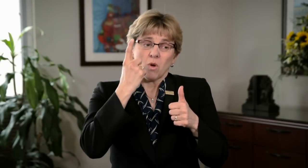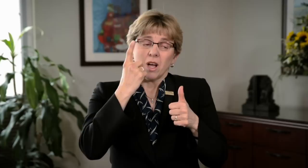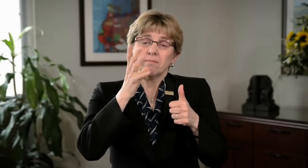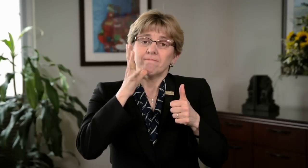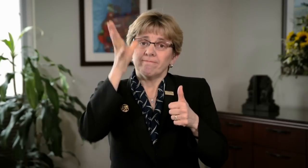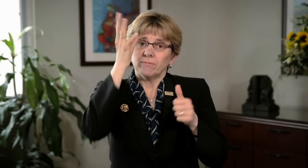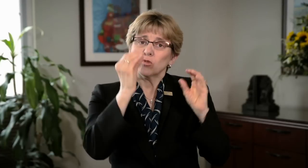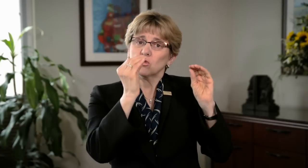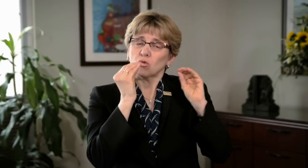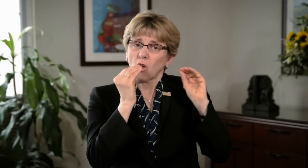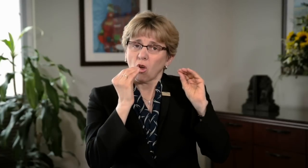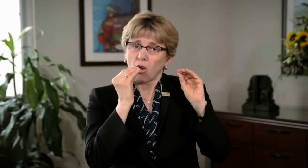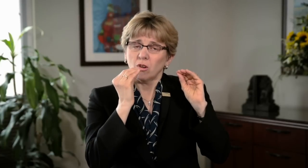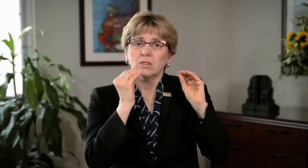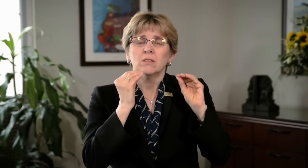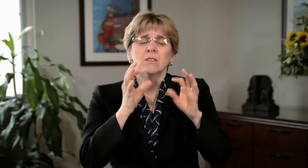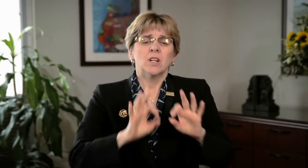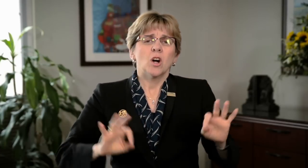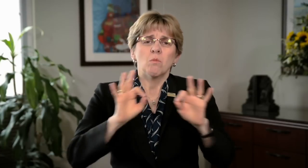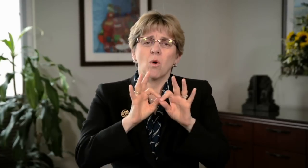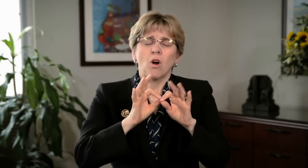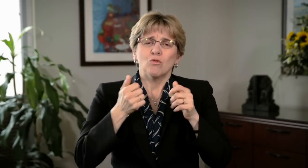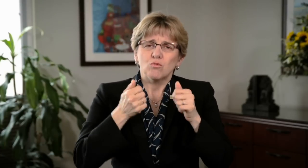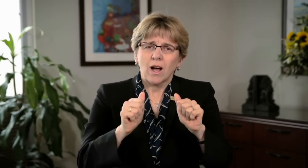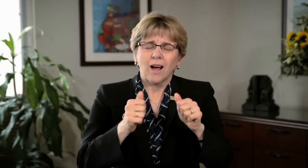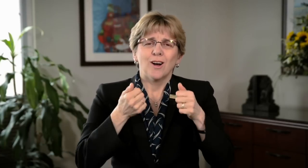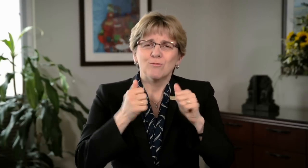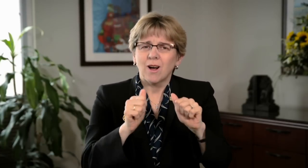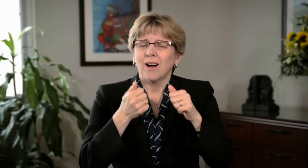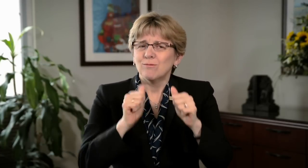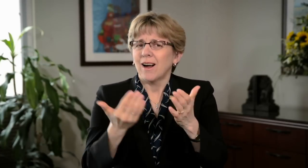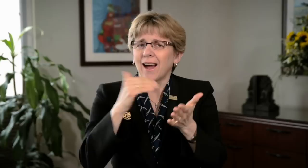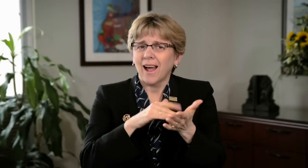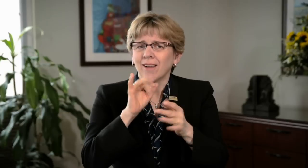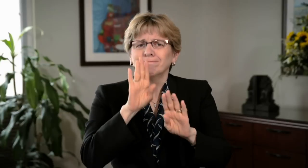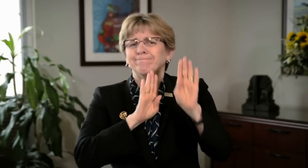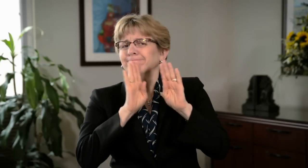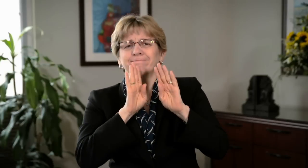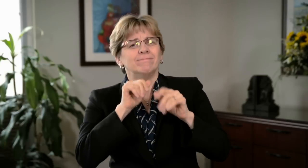I think one of the things that my parents taught me was the importance of trying and trying again.